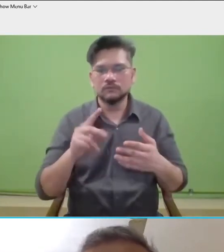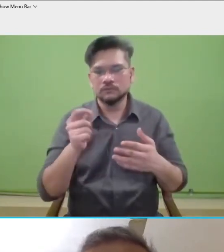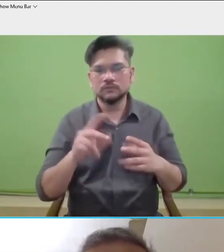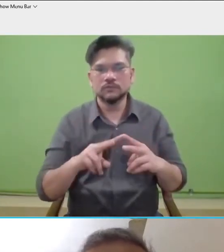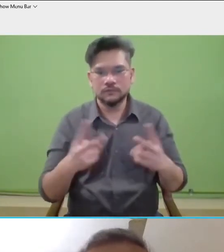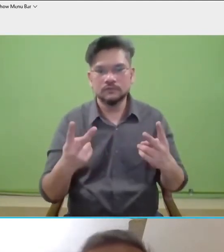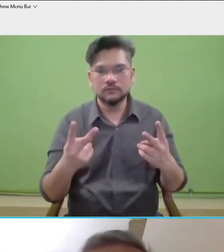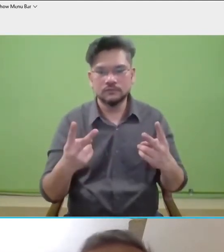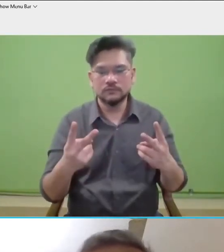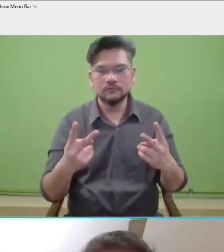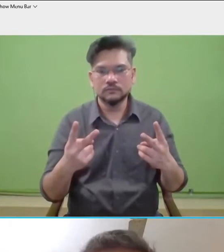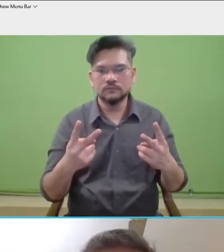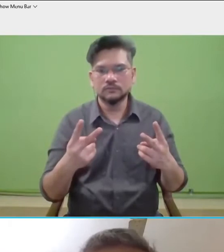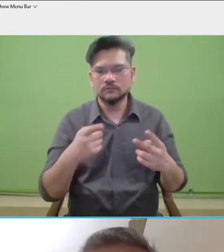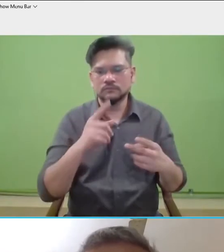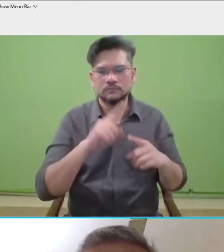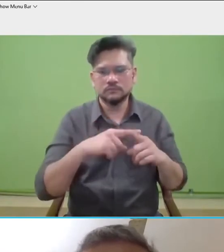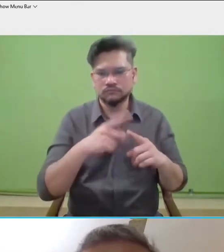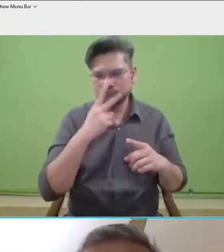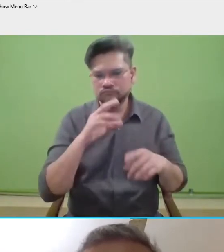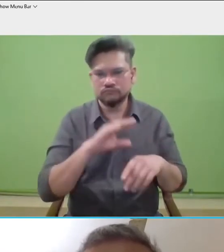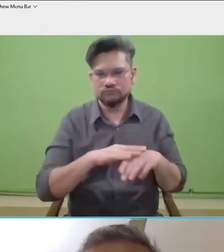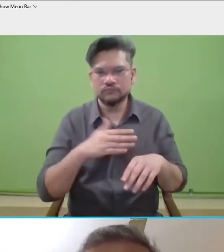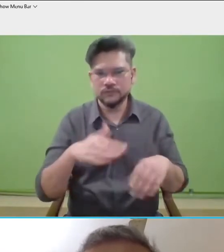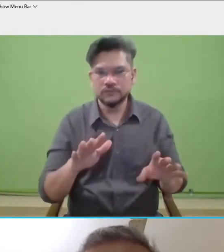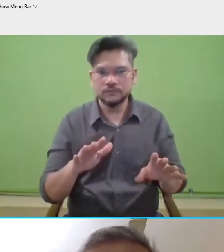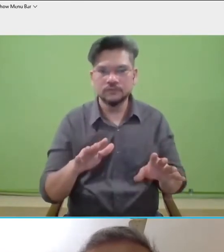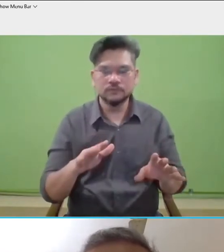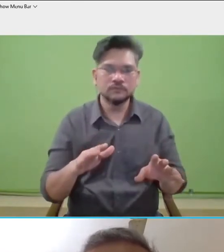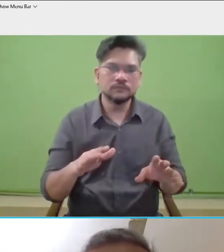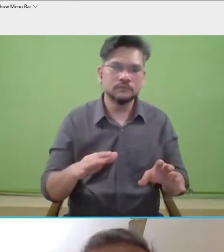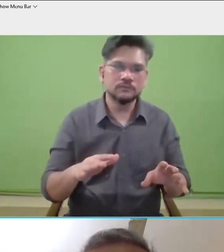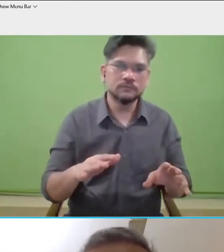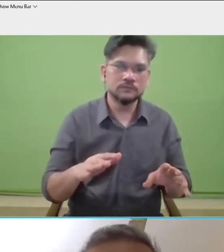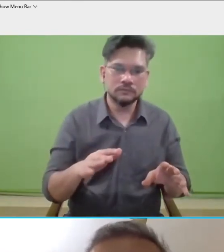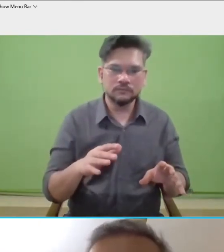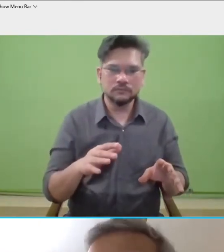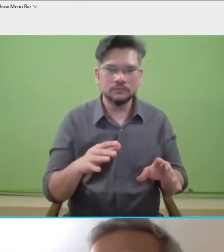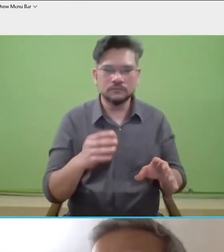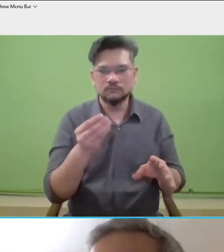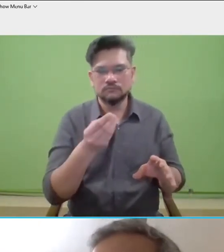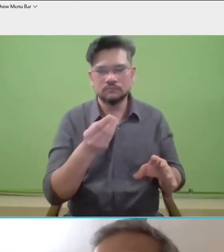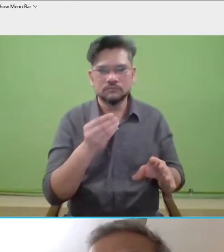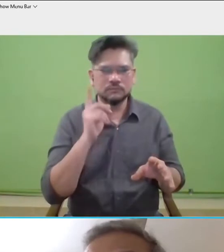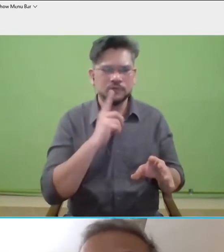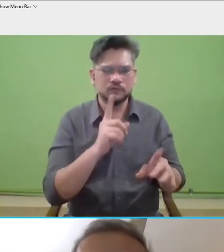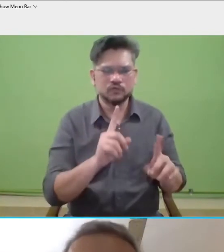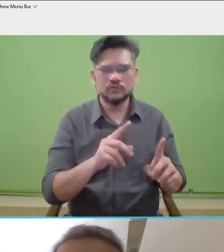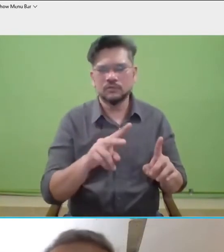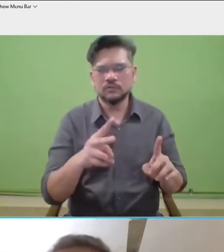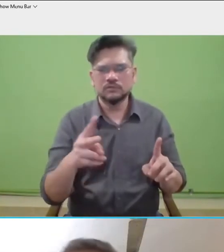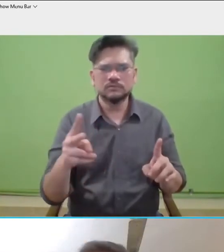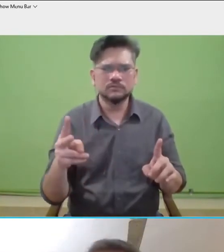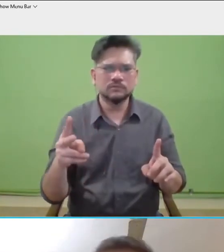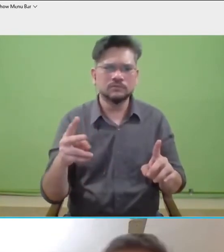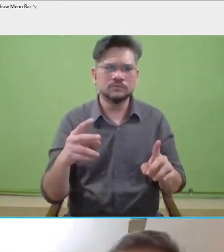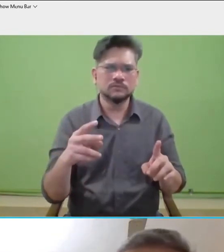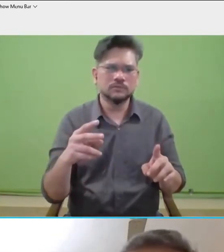and I have experienced this myself with not deaf people but also you know other